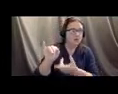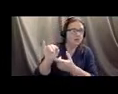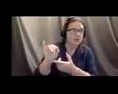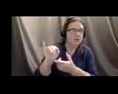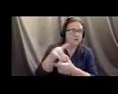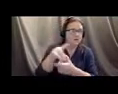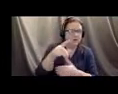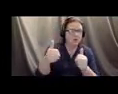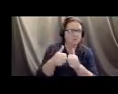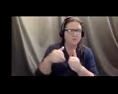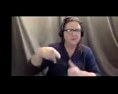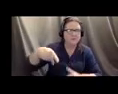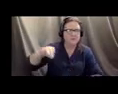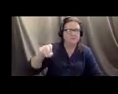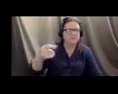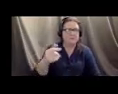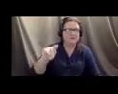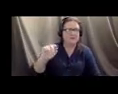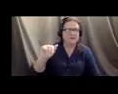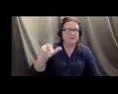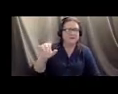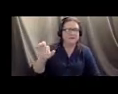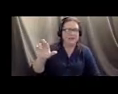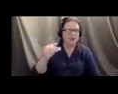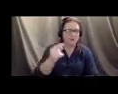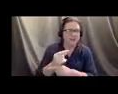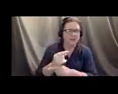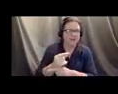with Peg Taylor? Diane.